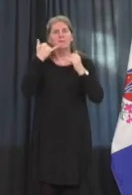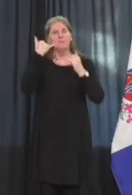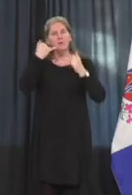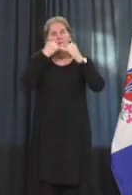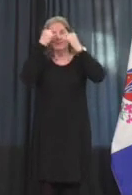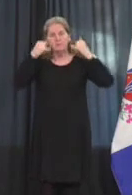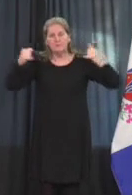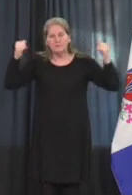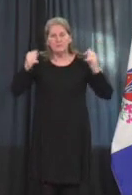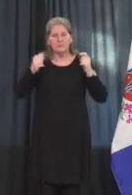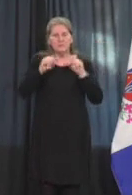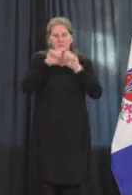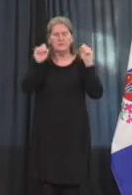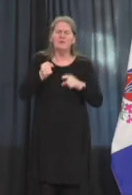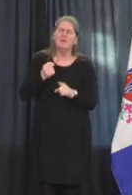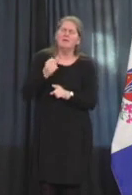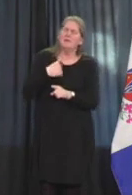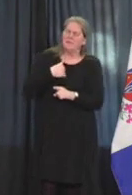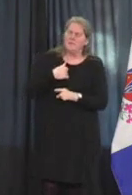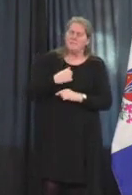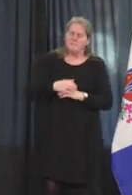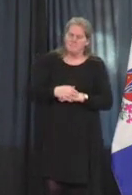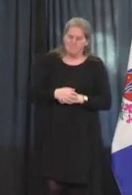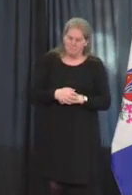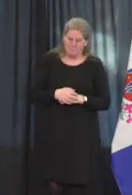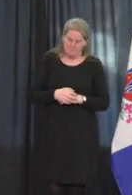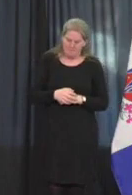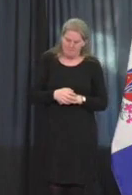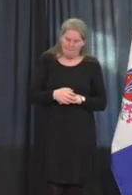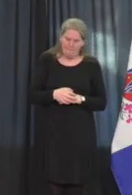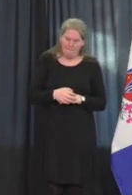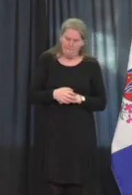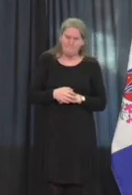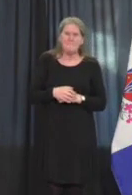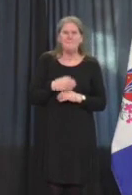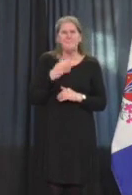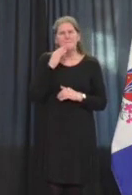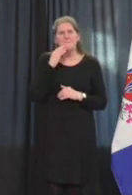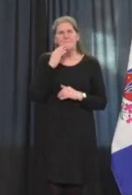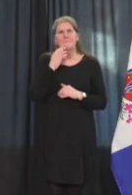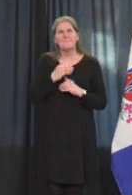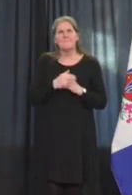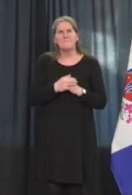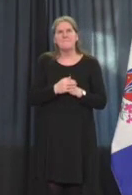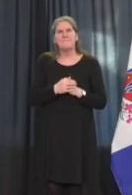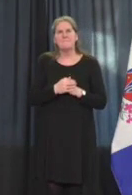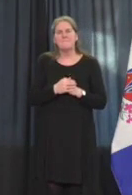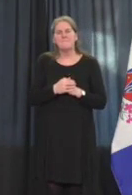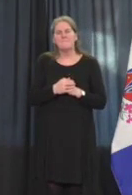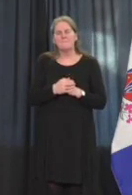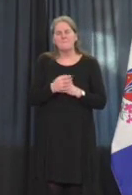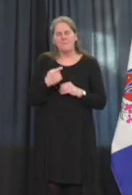I APPRECIATE -- YOU KNOW WHAT? I THINK ALL OF US UNDERSTAND THAT THERE IS CONCERN AND FEAR